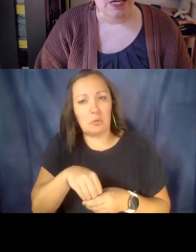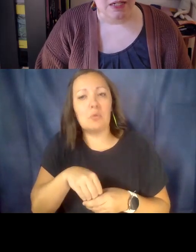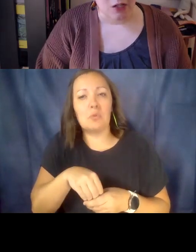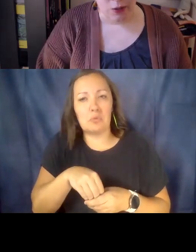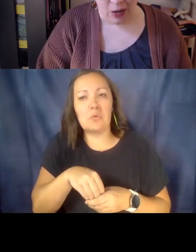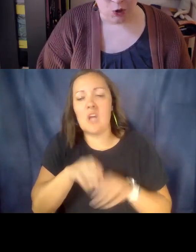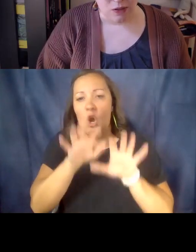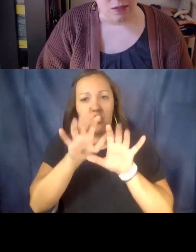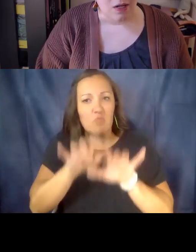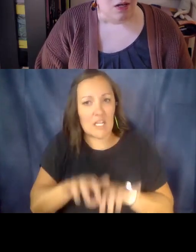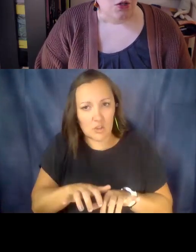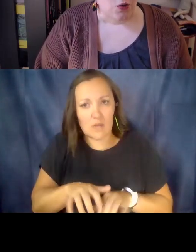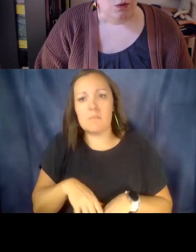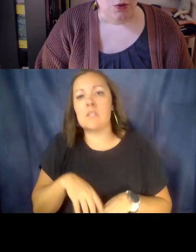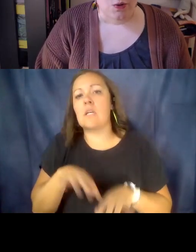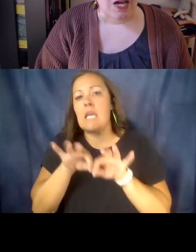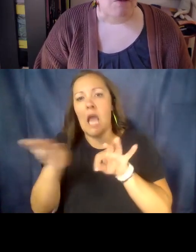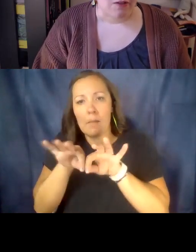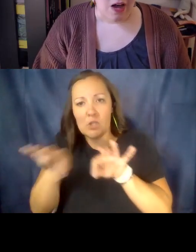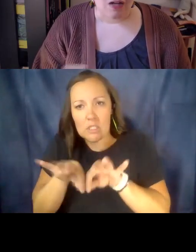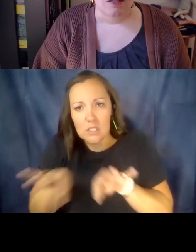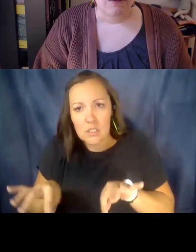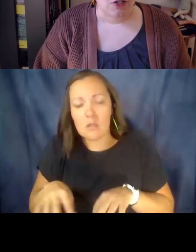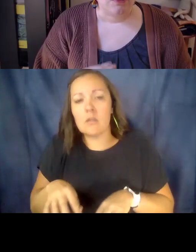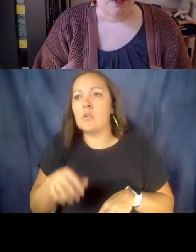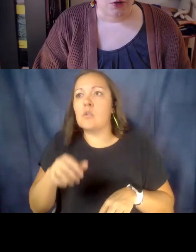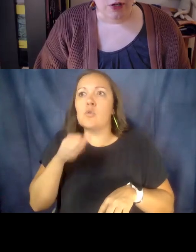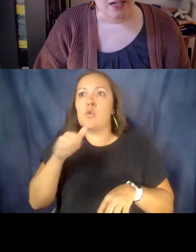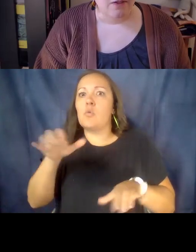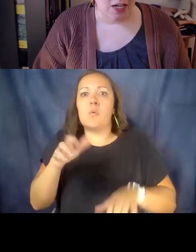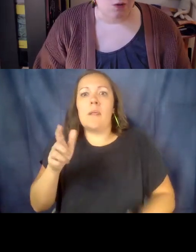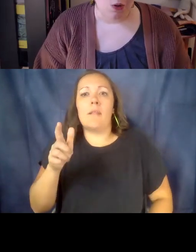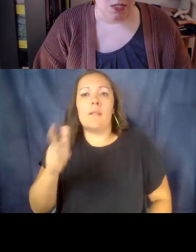to include captions. Don't do those after the fact if you are creating a video and posting it,